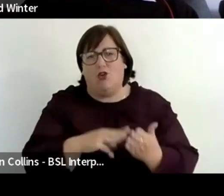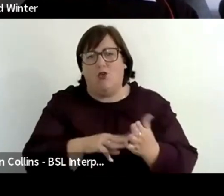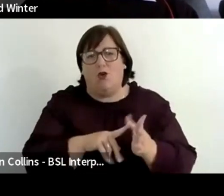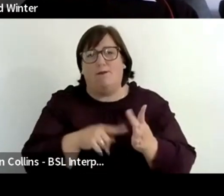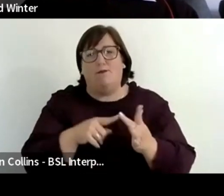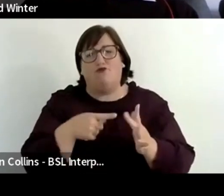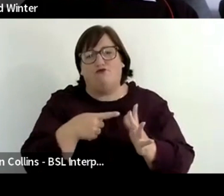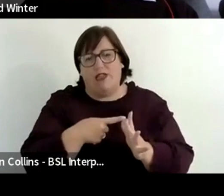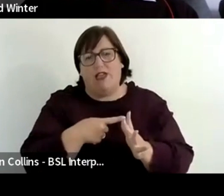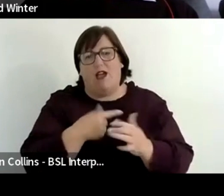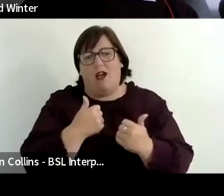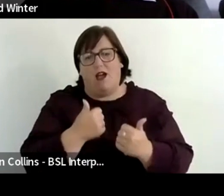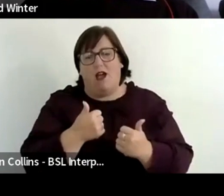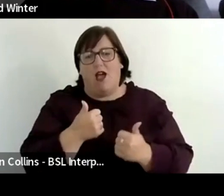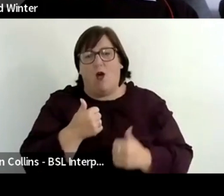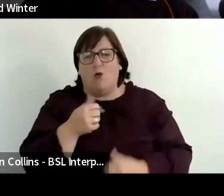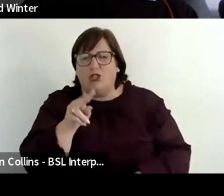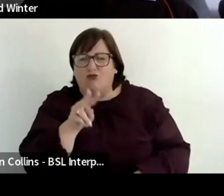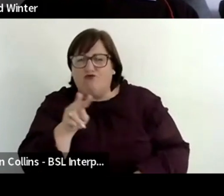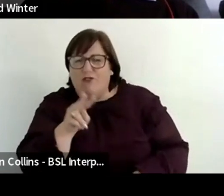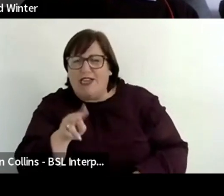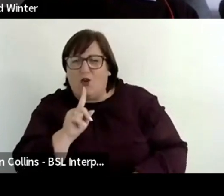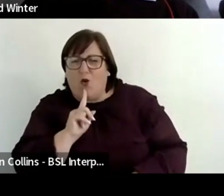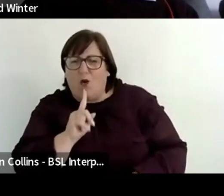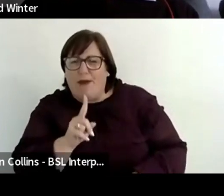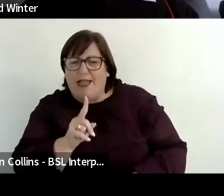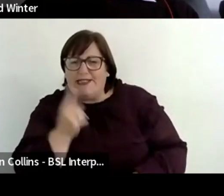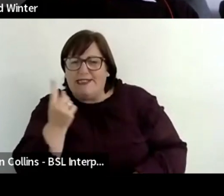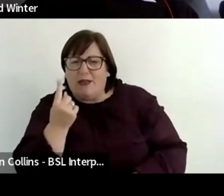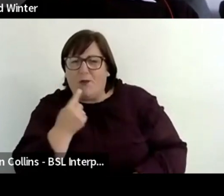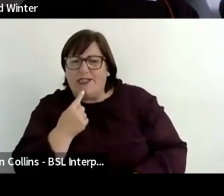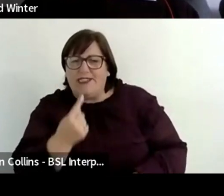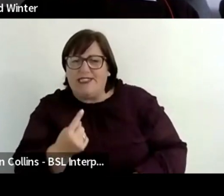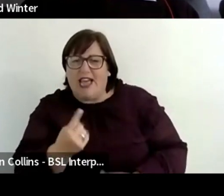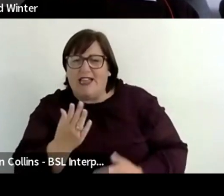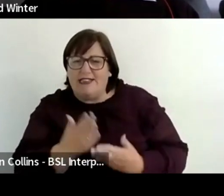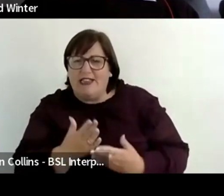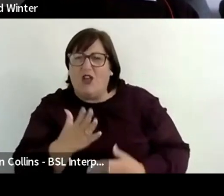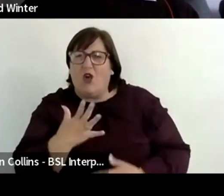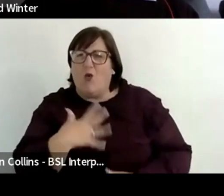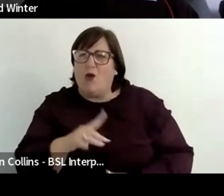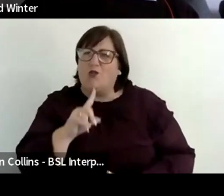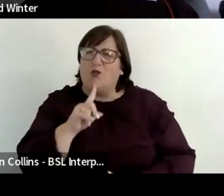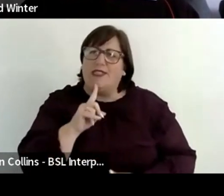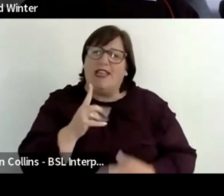I will read a comment here. Just want to say for all the detail in answer to my question.